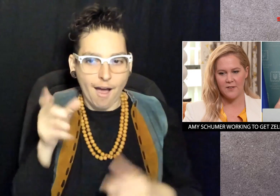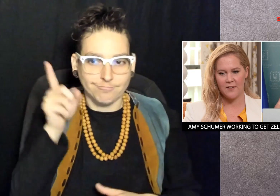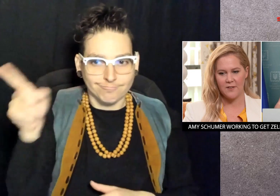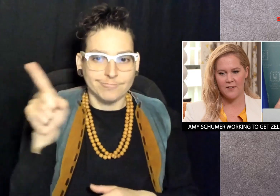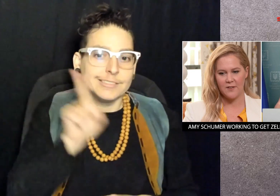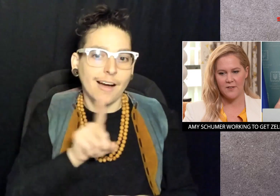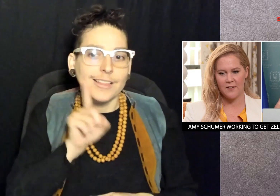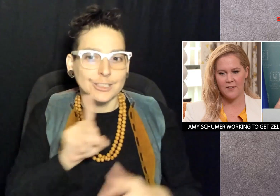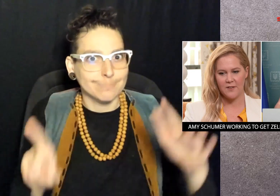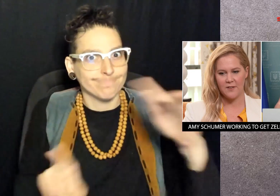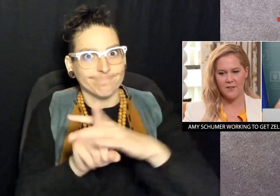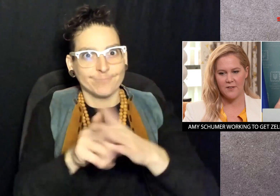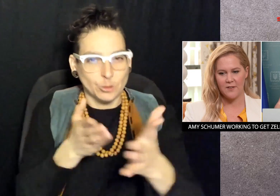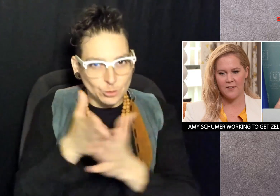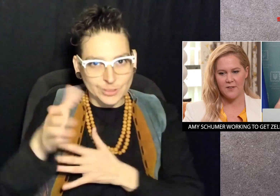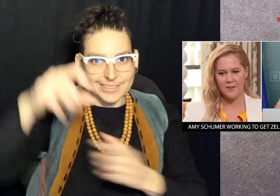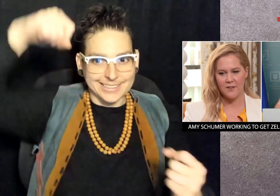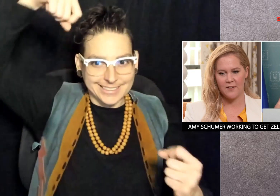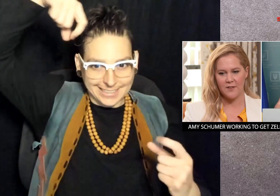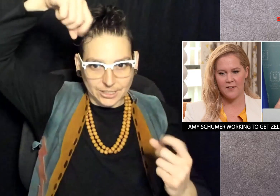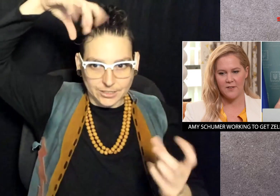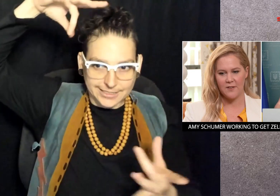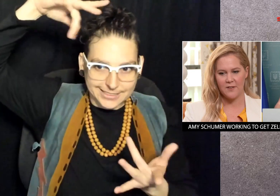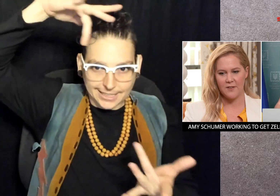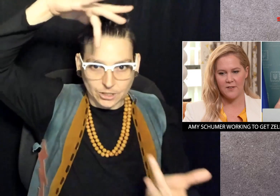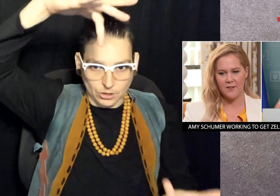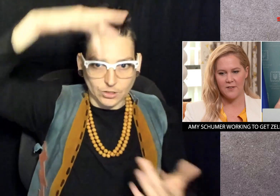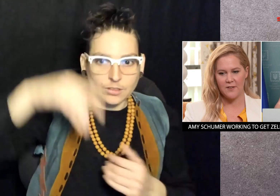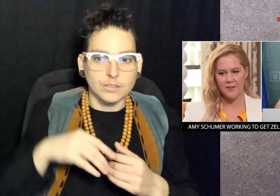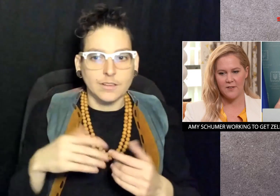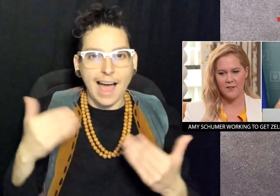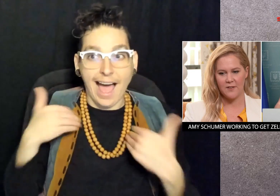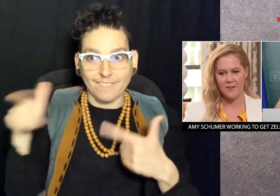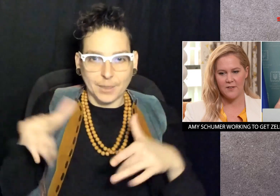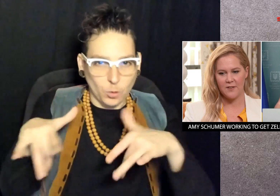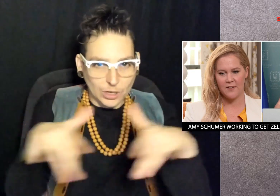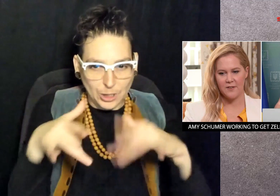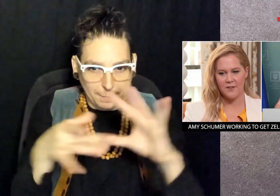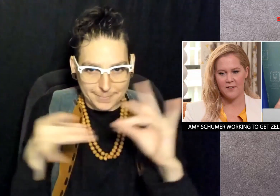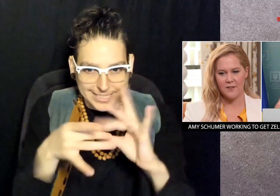appeared on the Drew Barrymore show and said she pitched an idea to have Zelensky appear